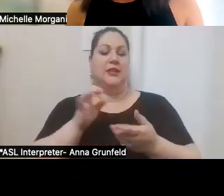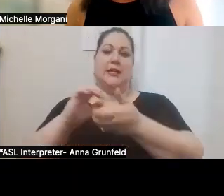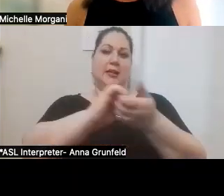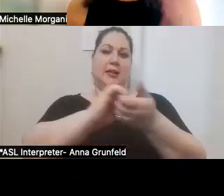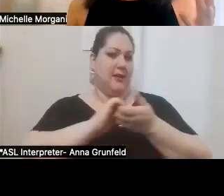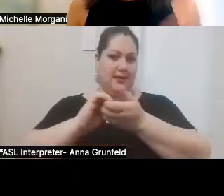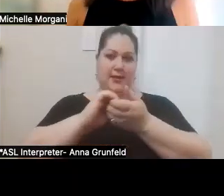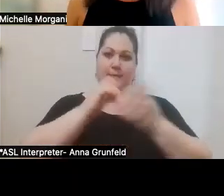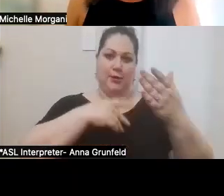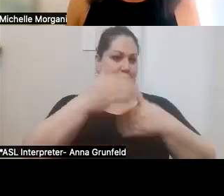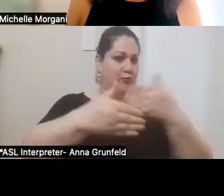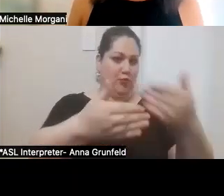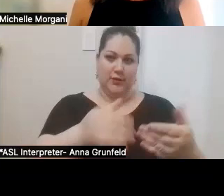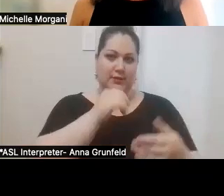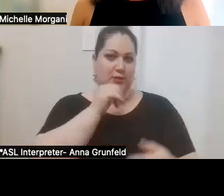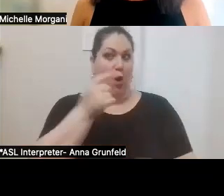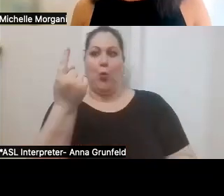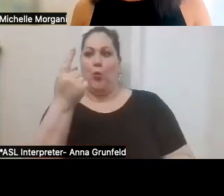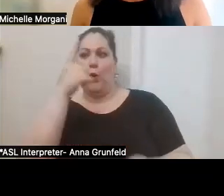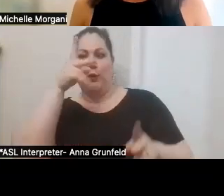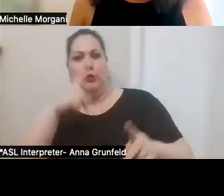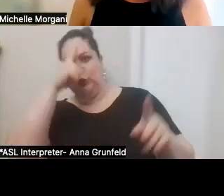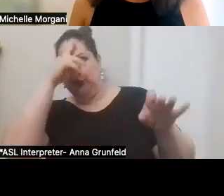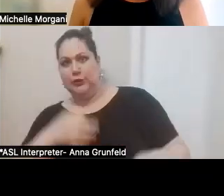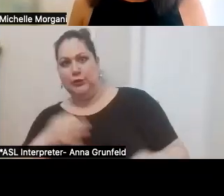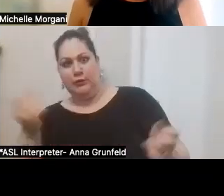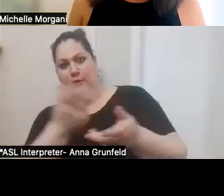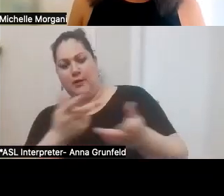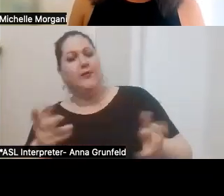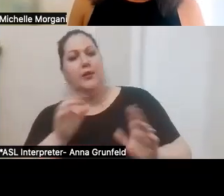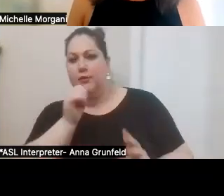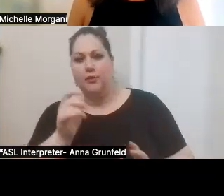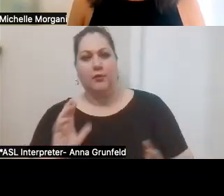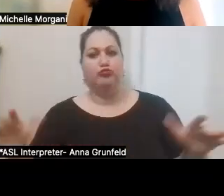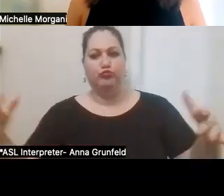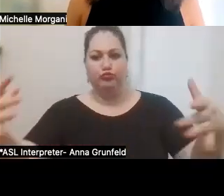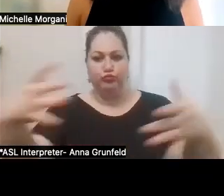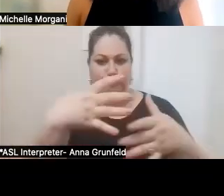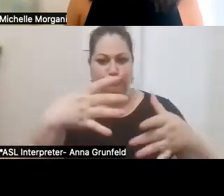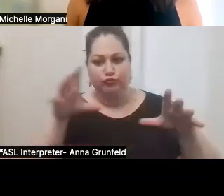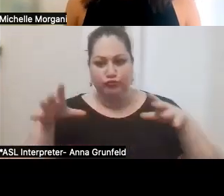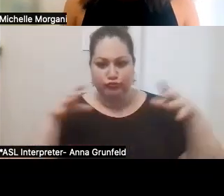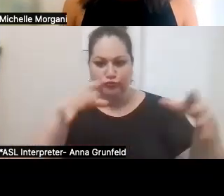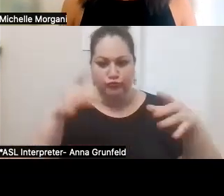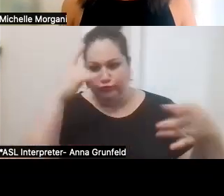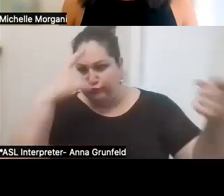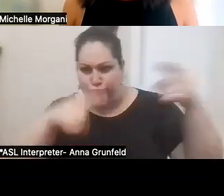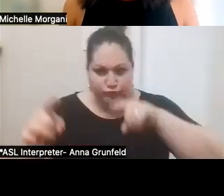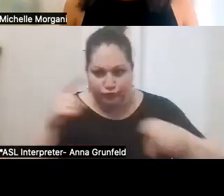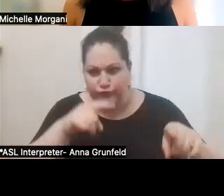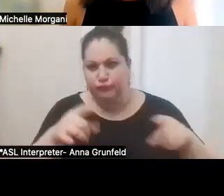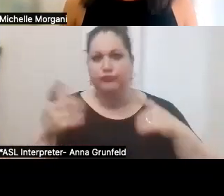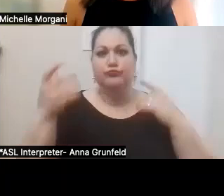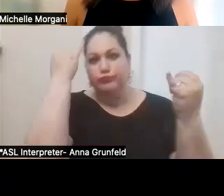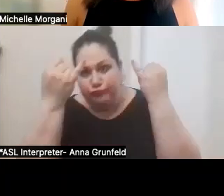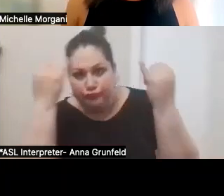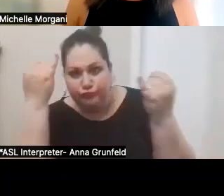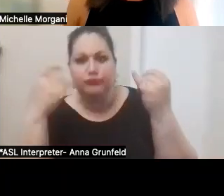It's all of us collectively coming together to come up with an appropriate accommodation plan and use of technology that would be required for that student.